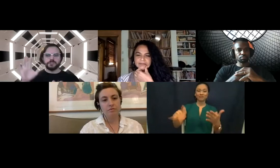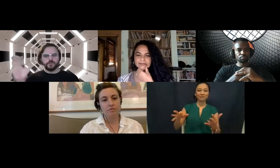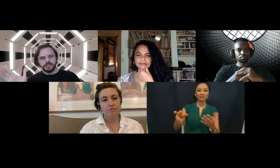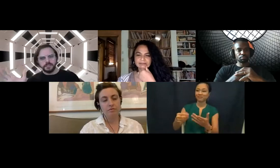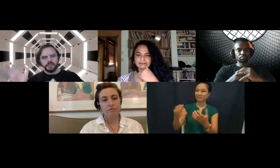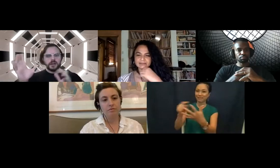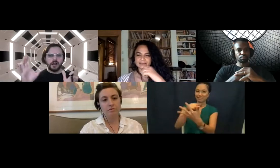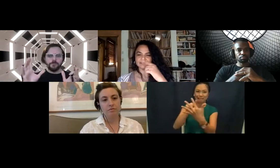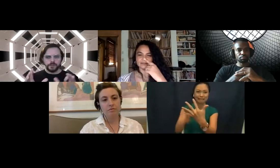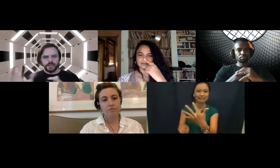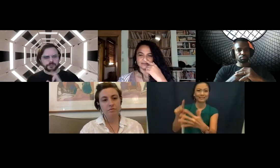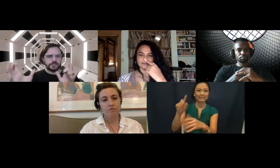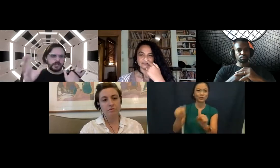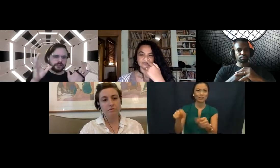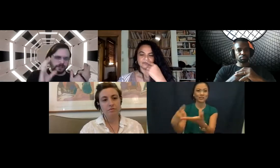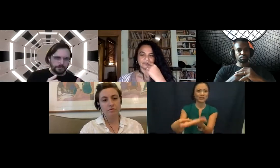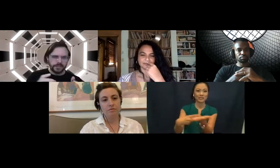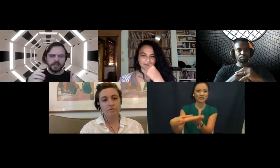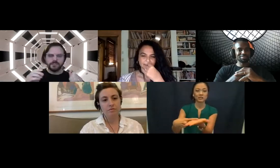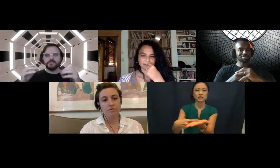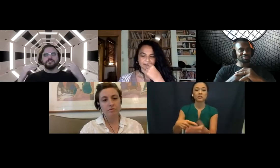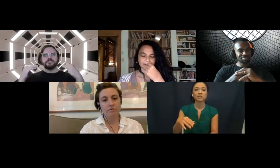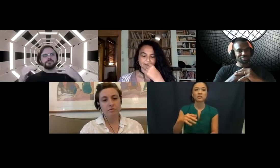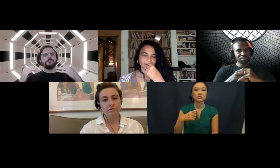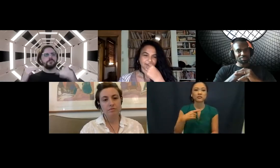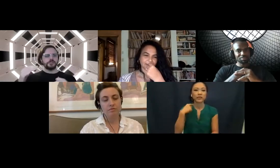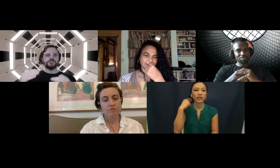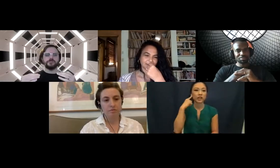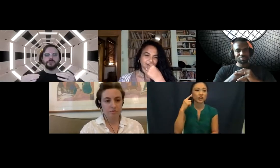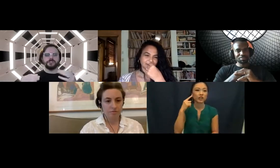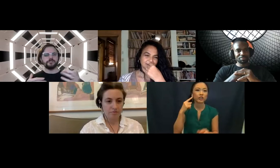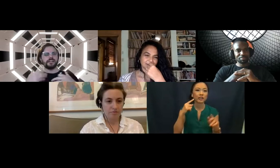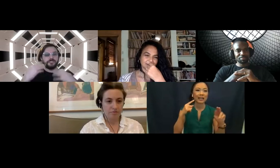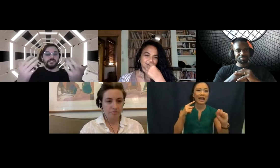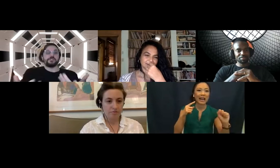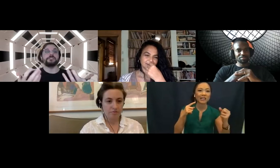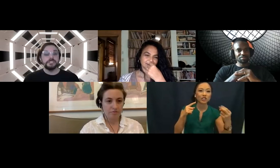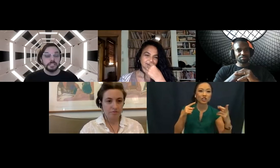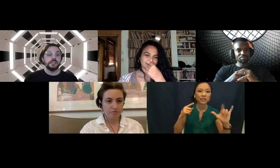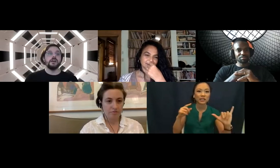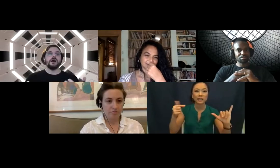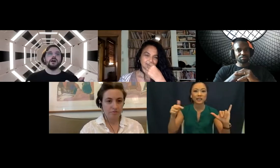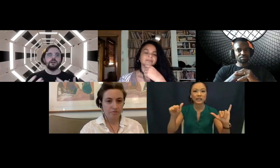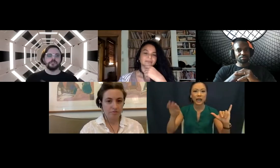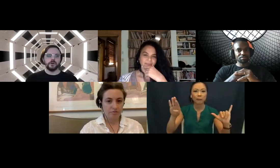between Ashley and Gabri there seems to be a relationship between uncertainty of the